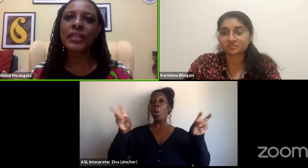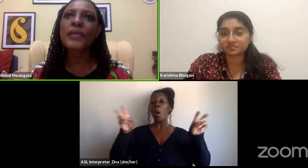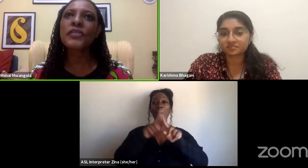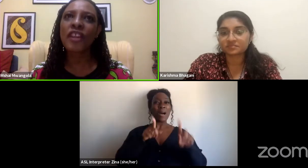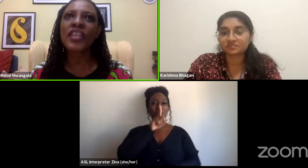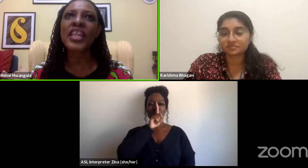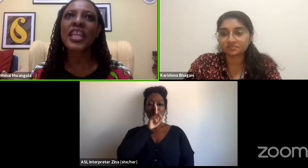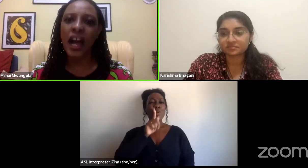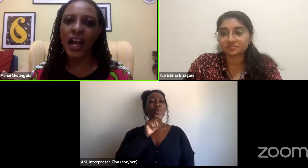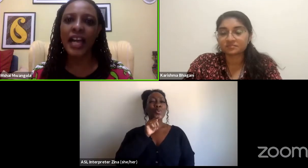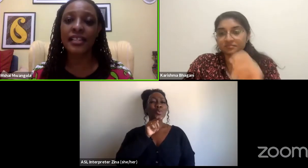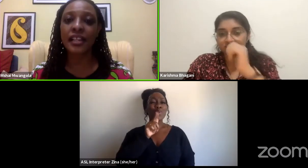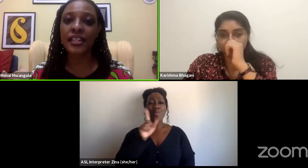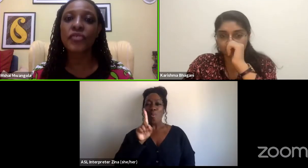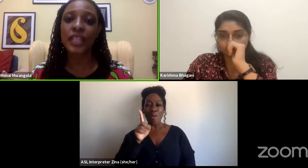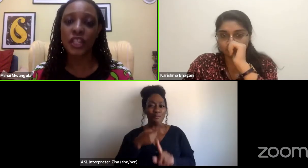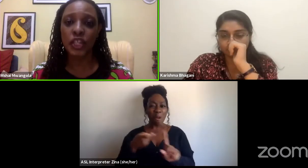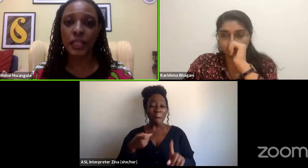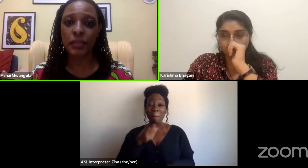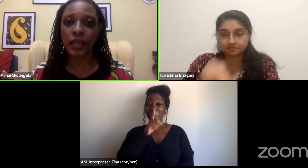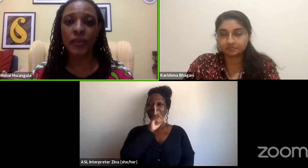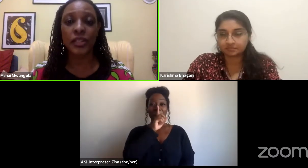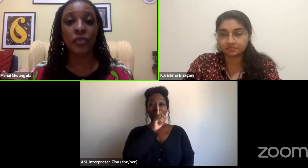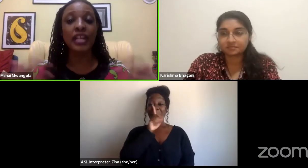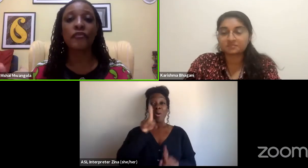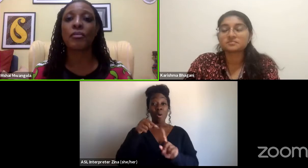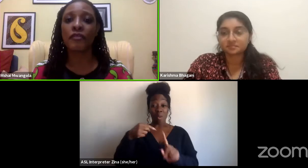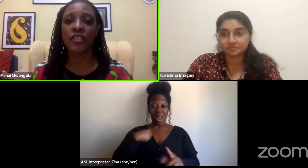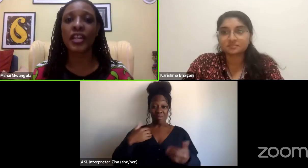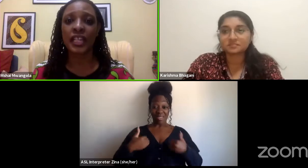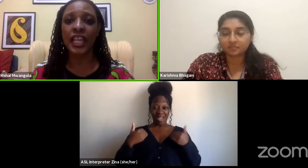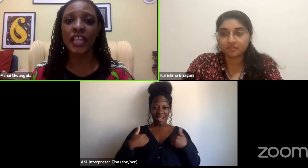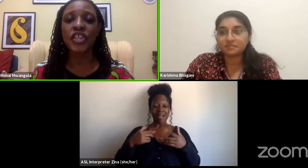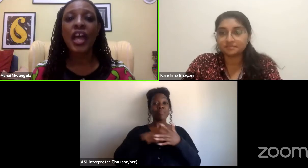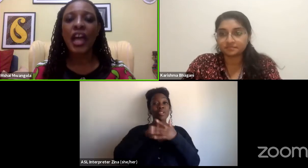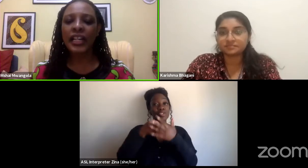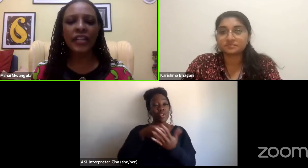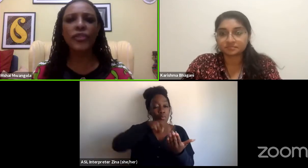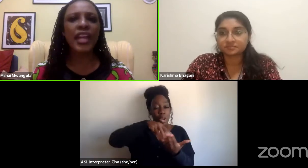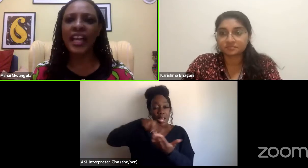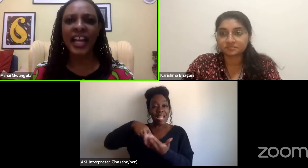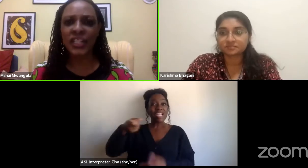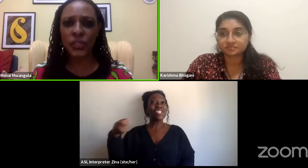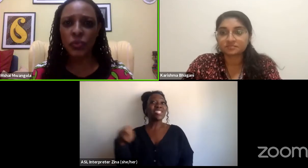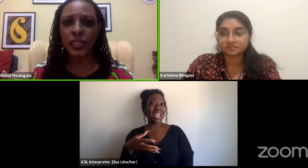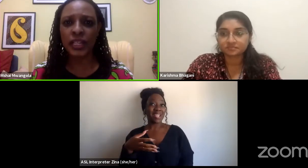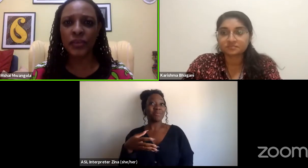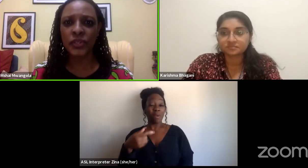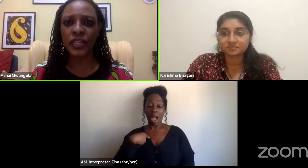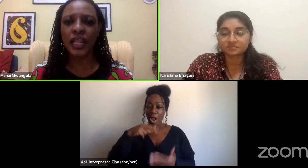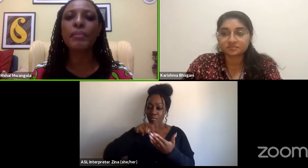When I was very young, I started reading Shakespeare. I was a reader from a very early age and I don't think I understood what I was reading,